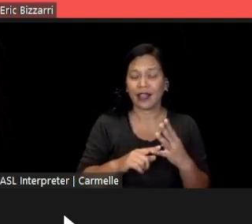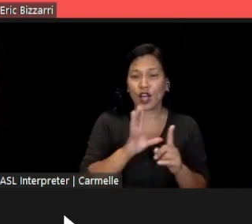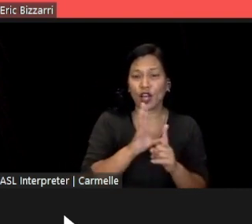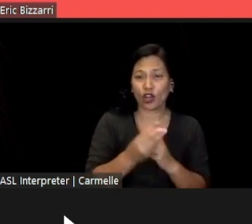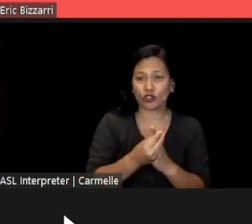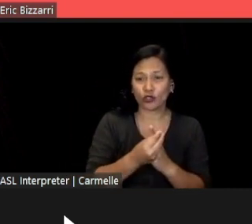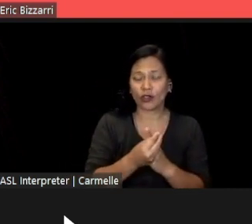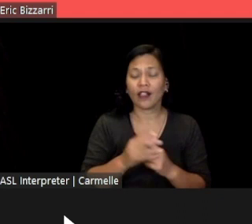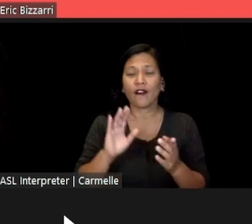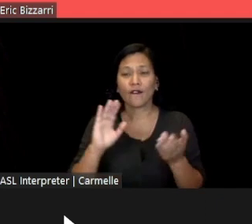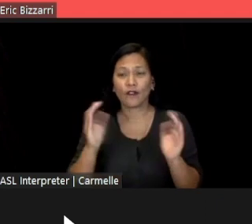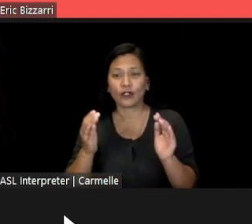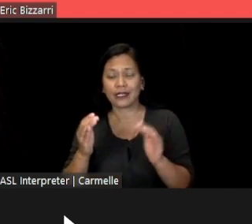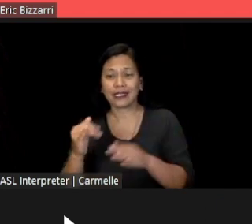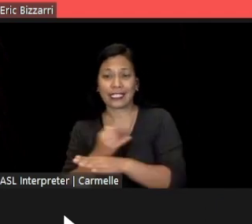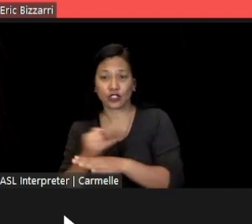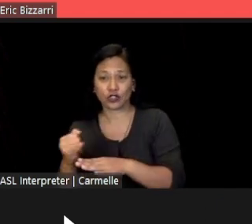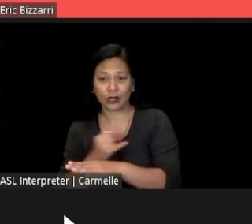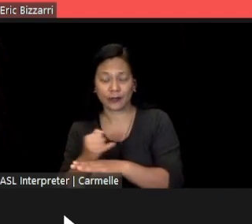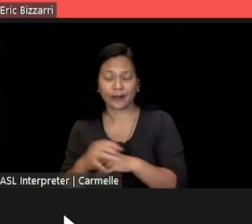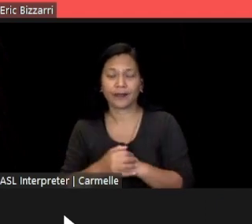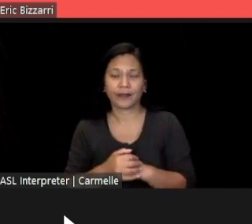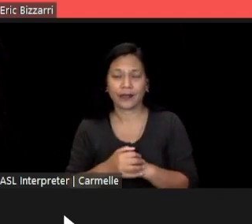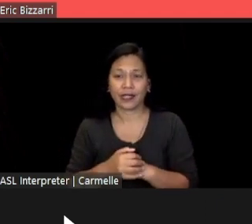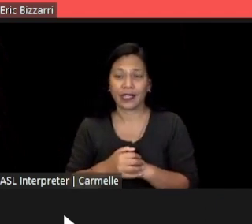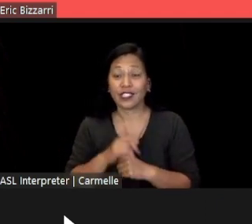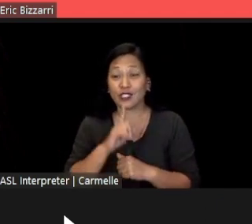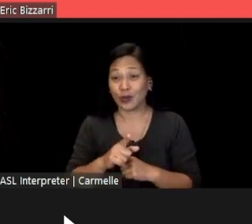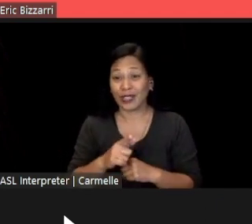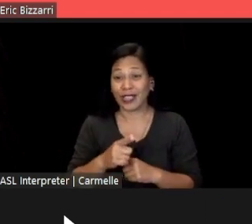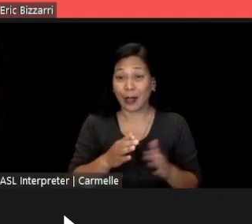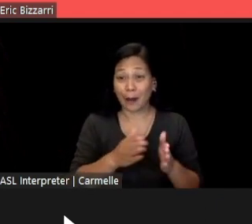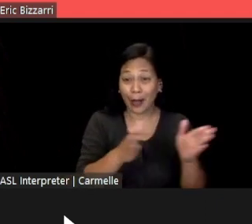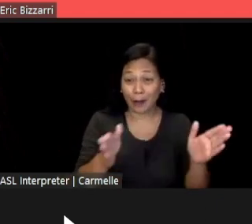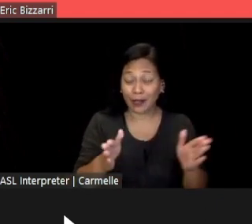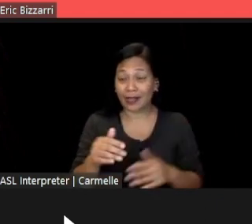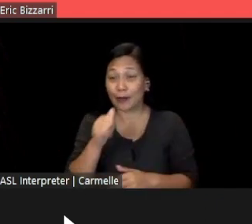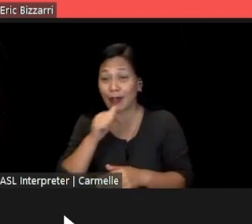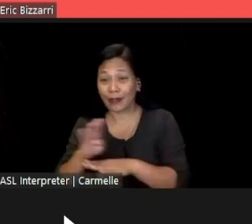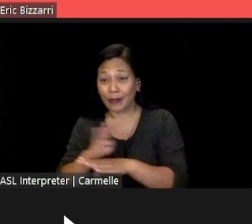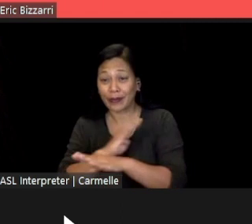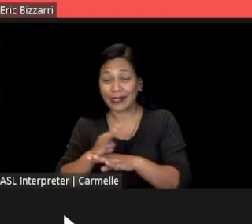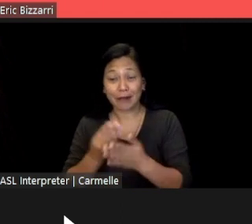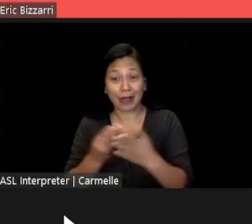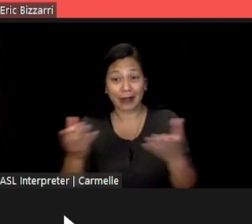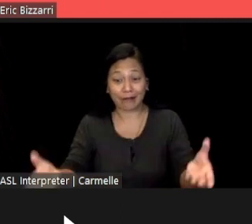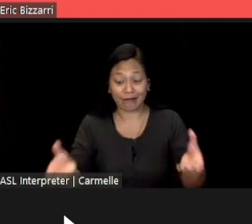This is something where, you know, we receive money from both the private and public spheres. We're always trying to balance.